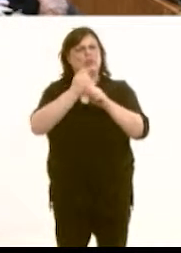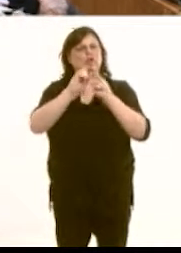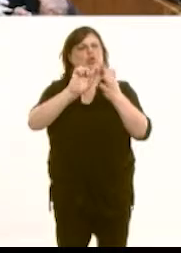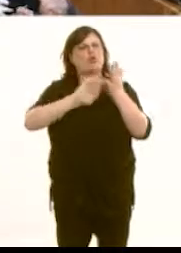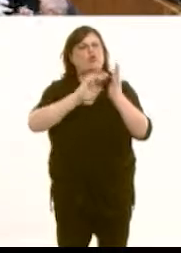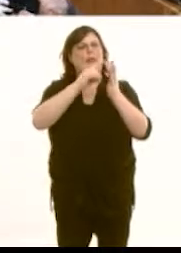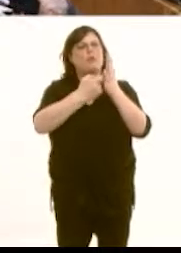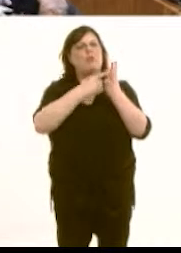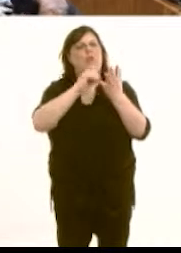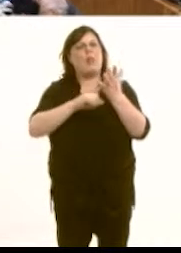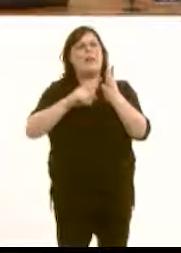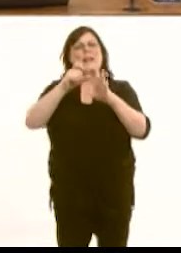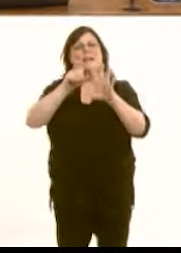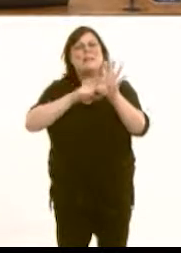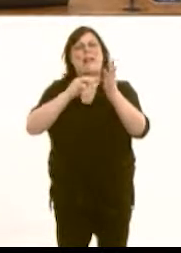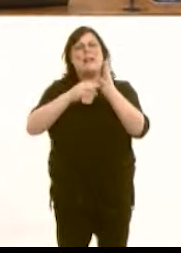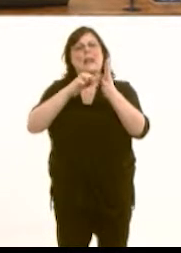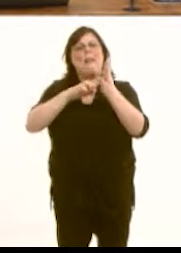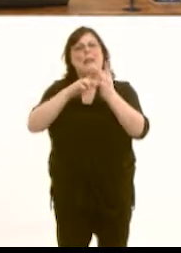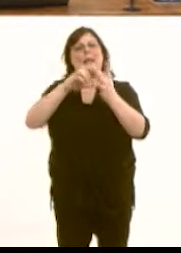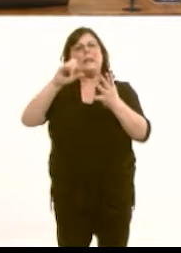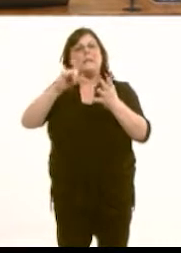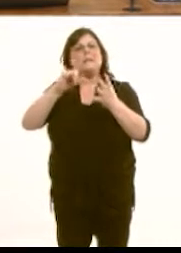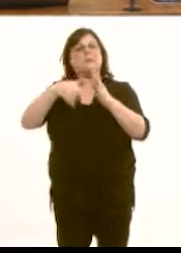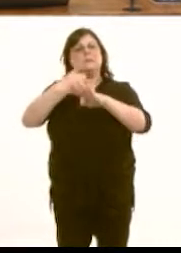The reason why these companies invest in Wales is not to do with money.